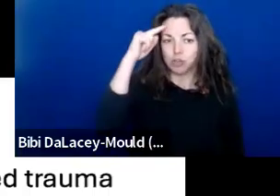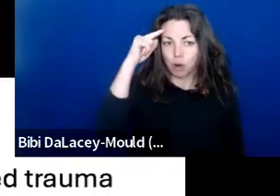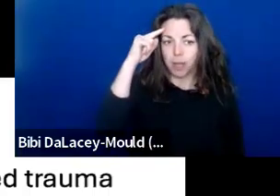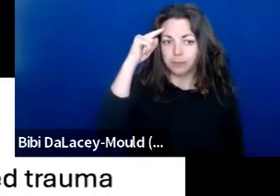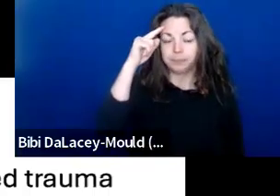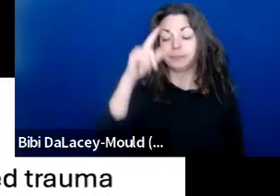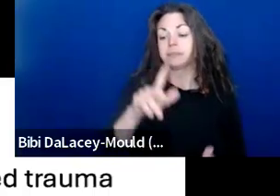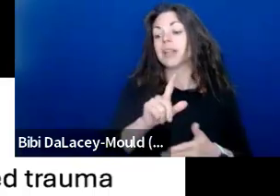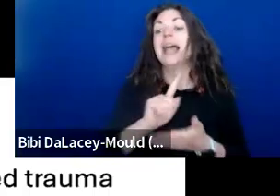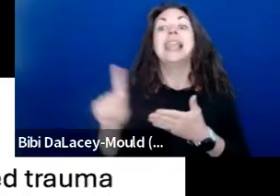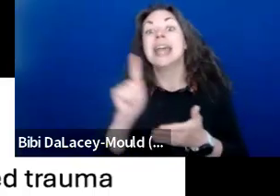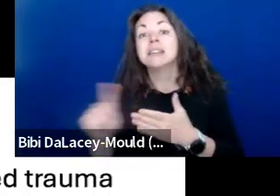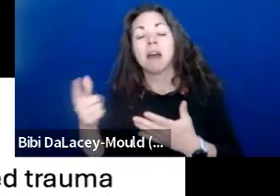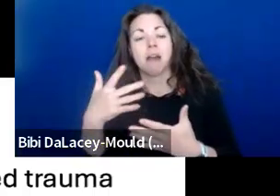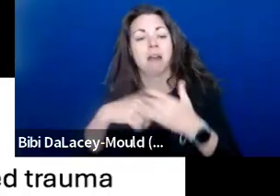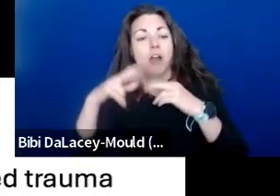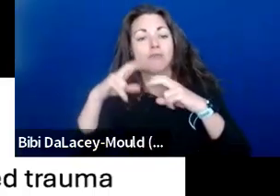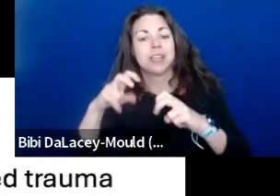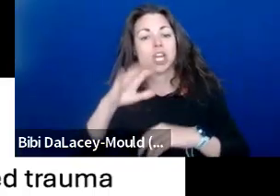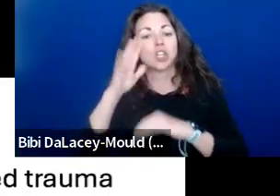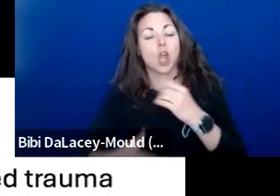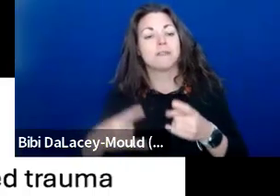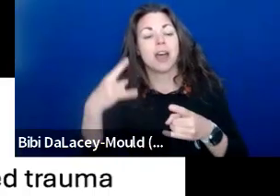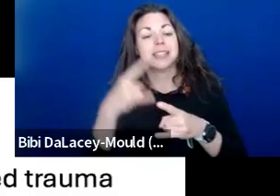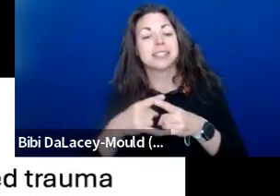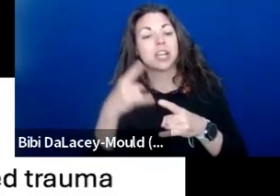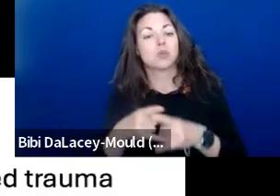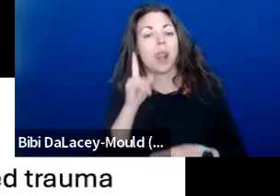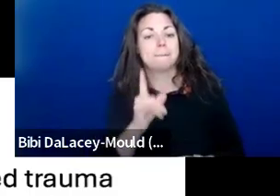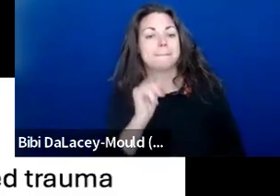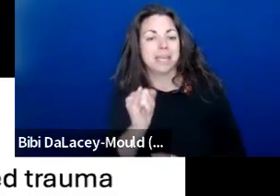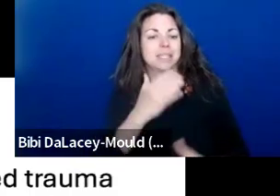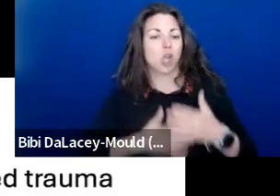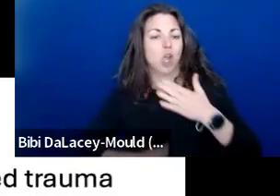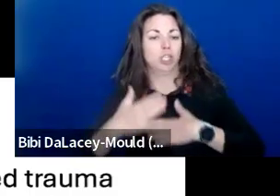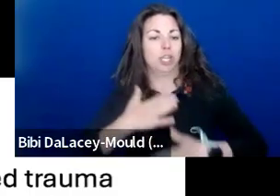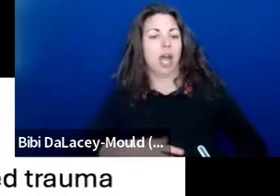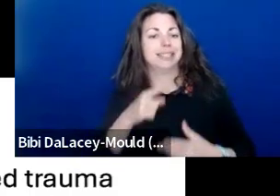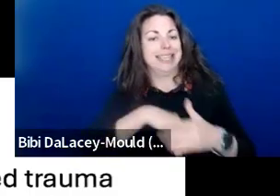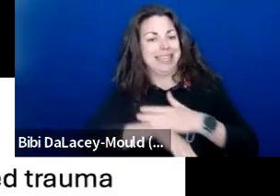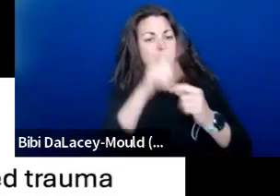when I did my research on sexual misconduct at university, I discovered that disabled